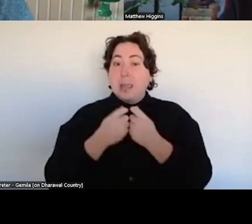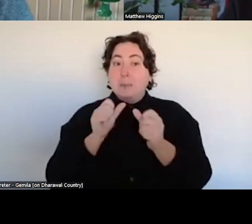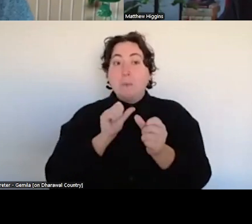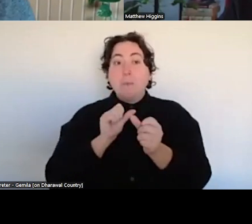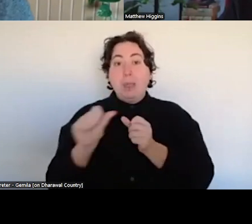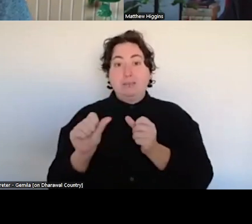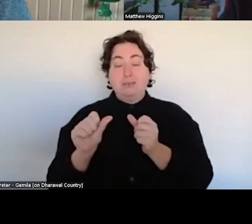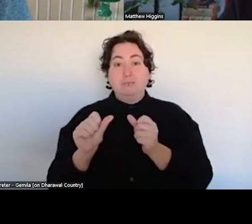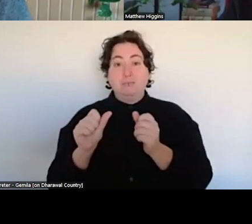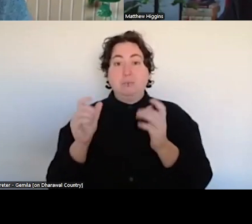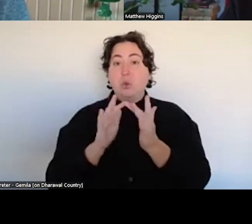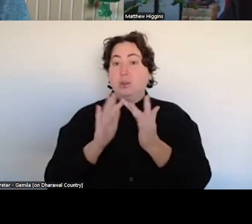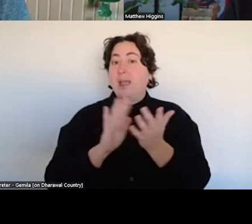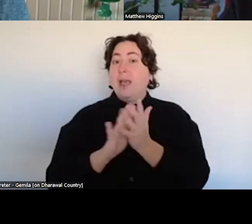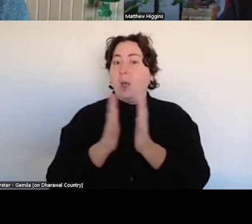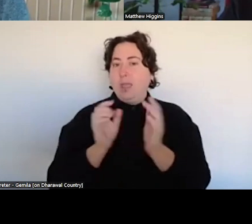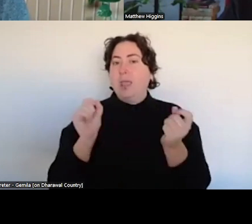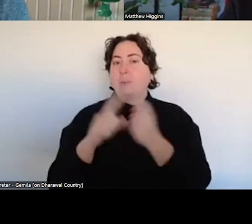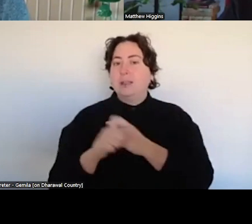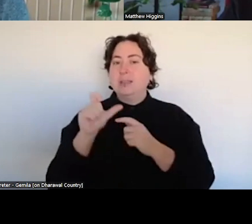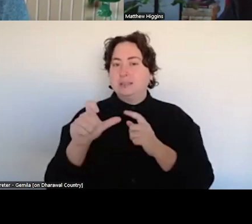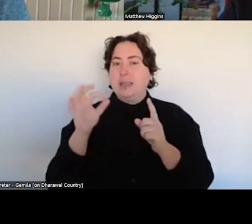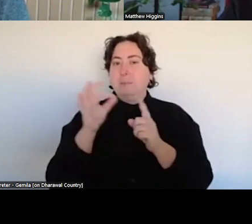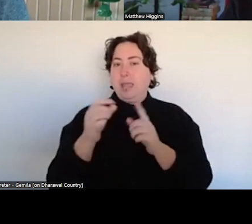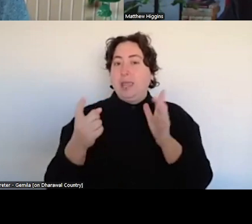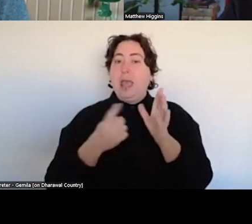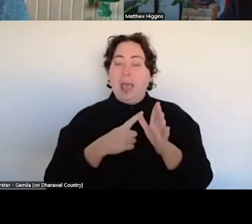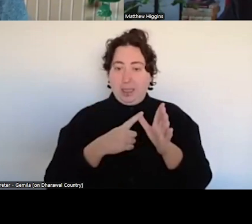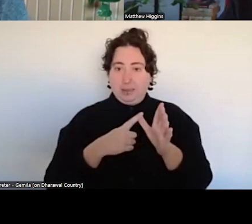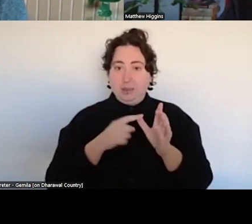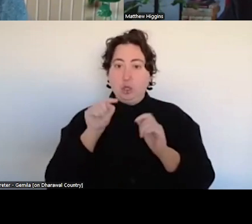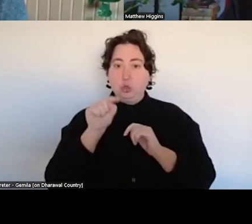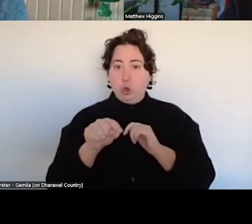I will spell it out, cpa.programs@creative.gov.au